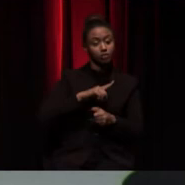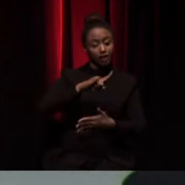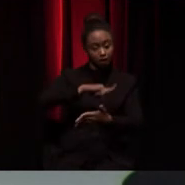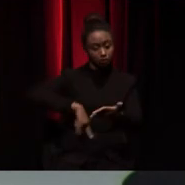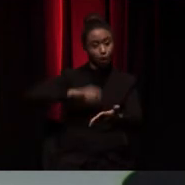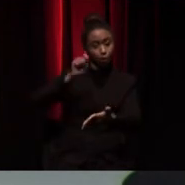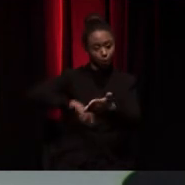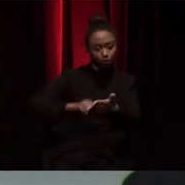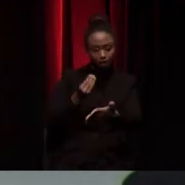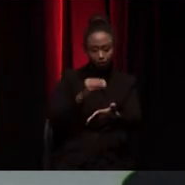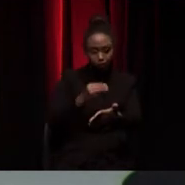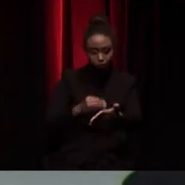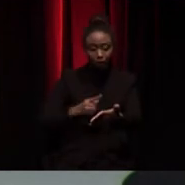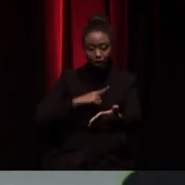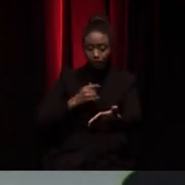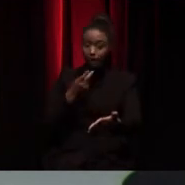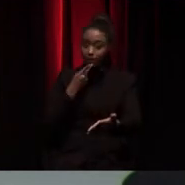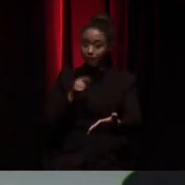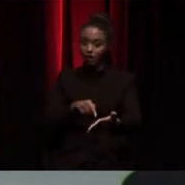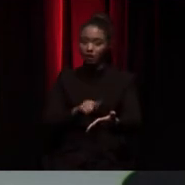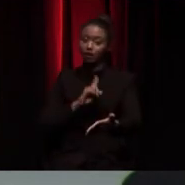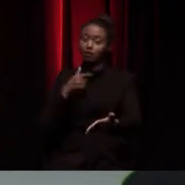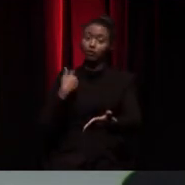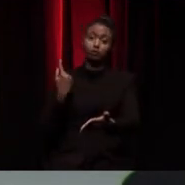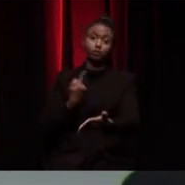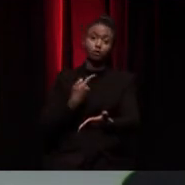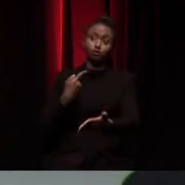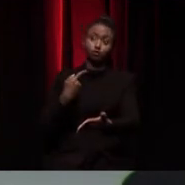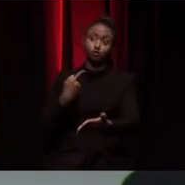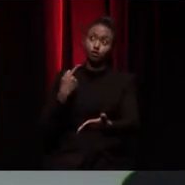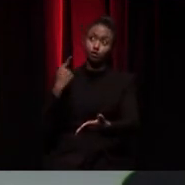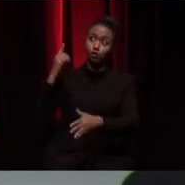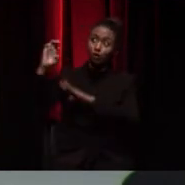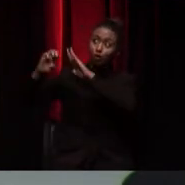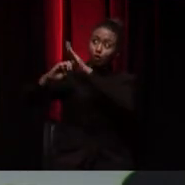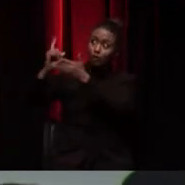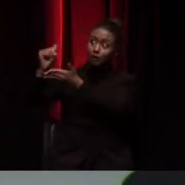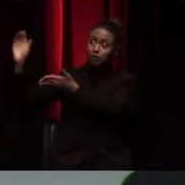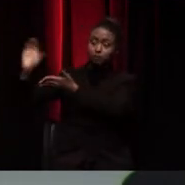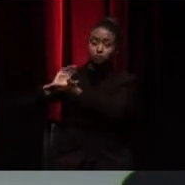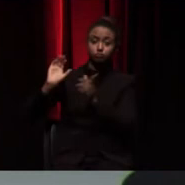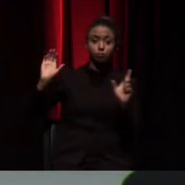We value our journalistic independence.